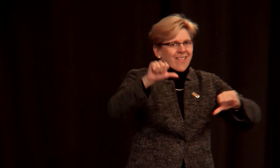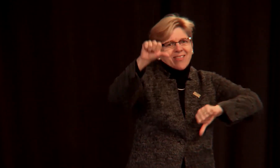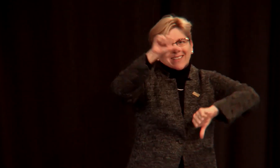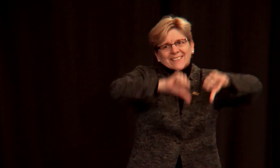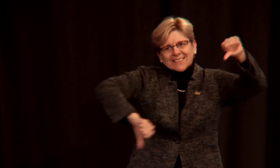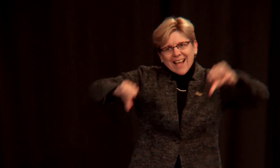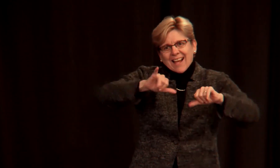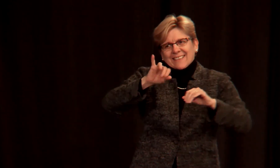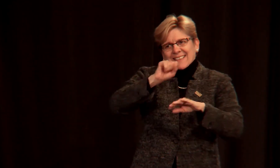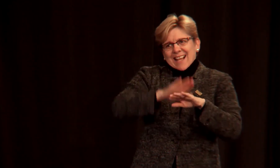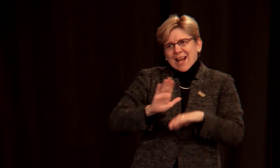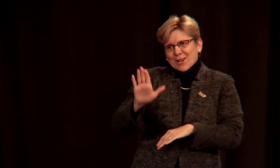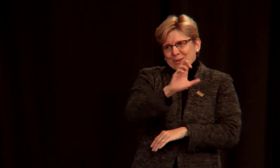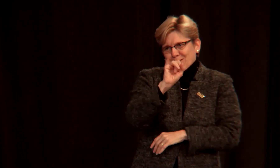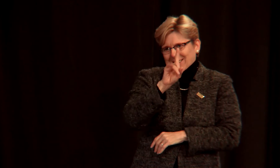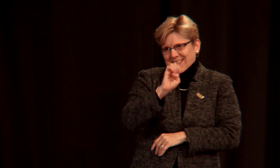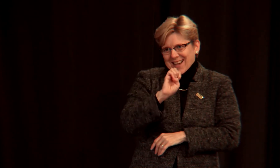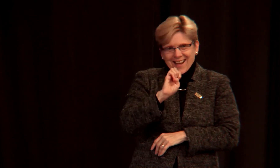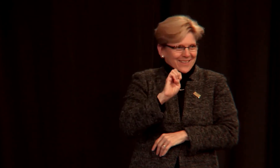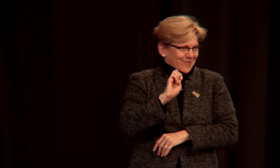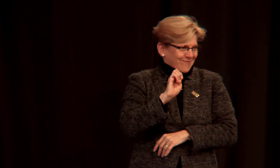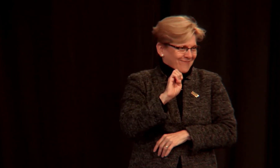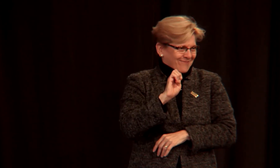The science is on your side.